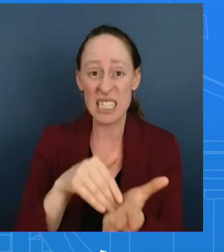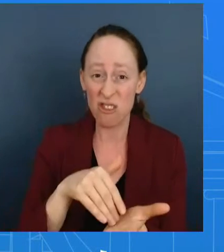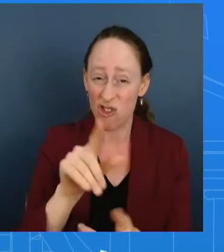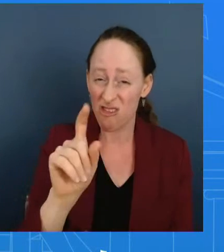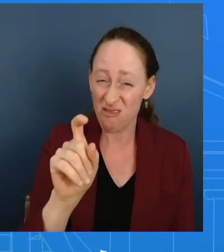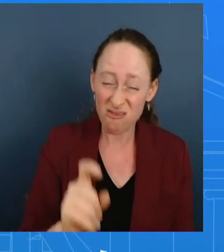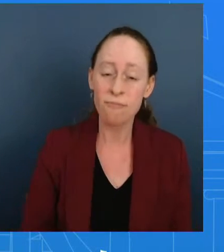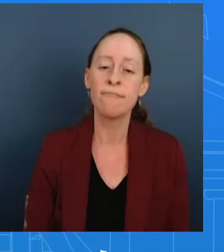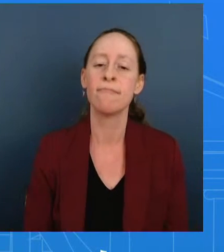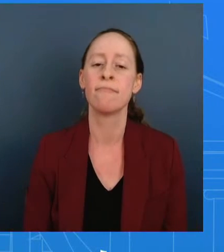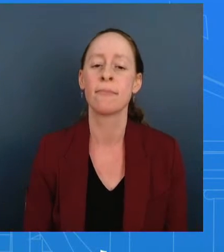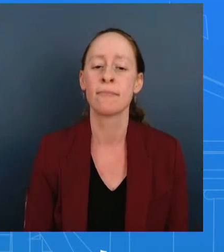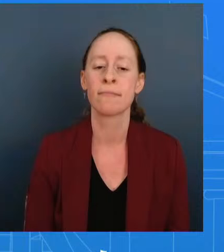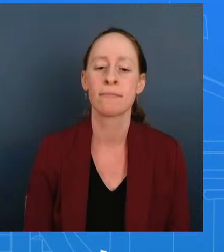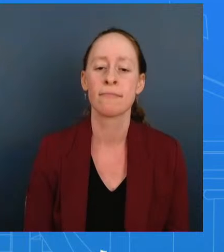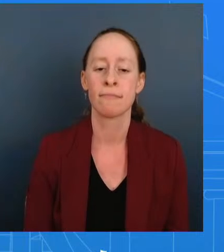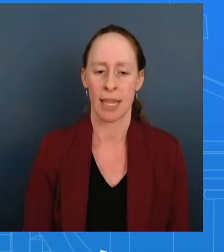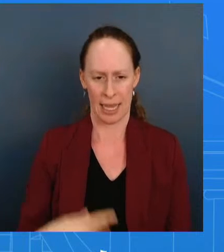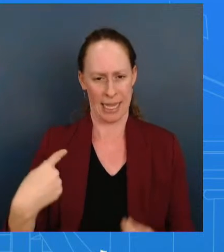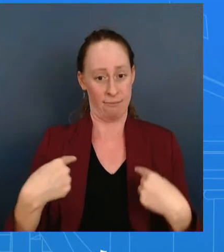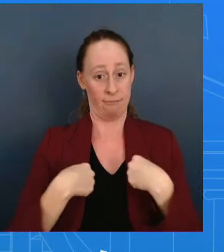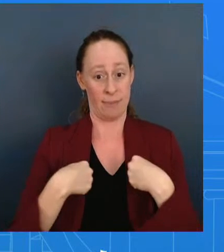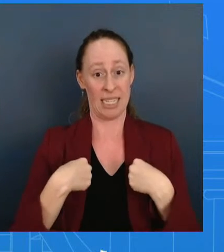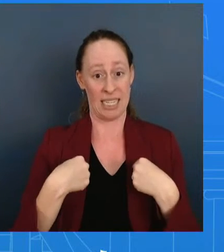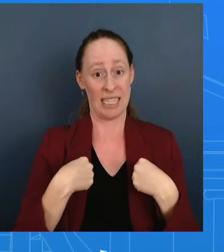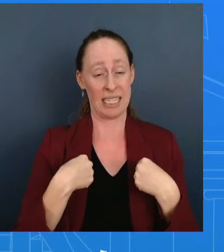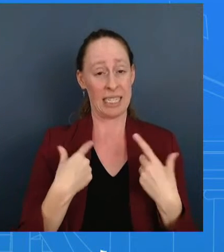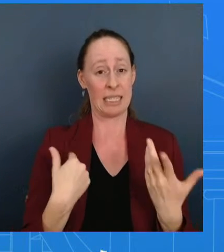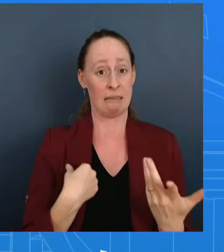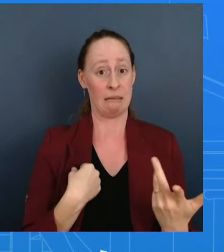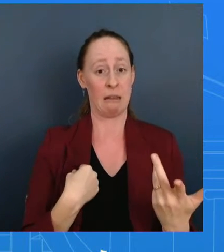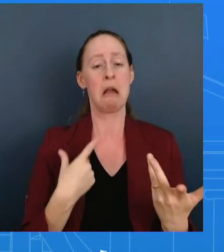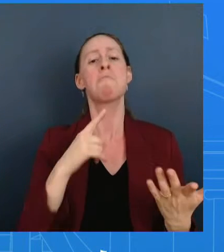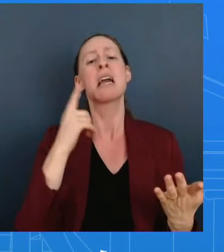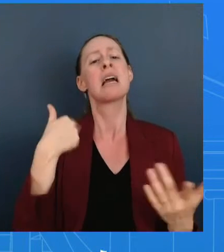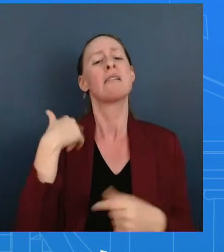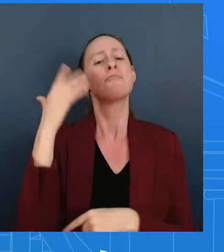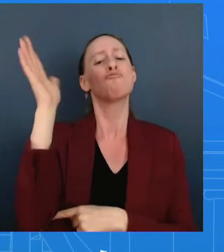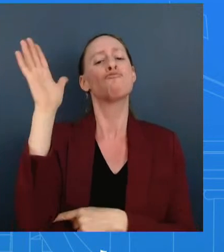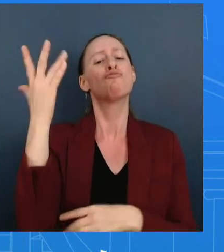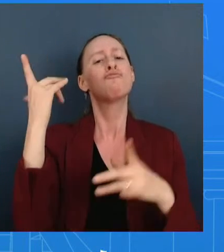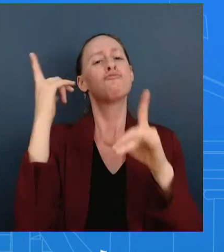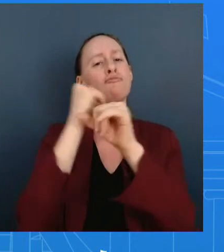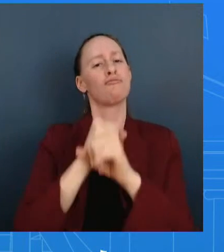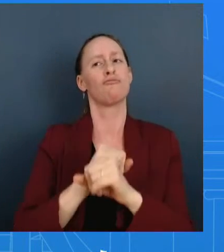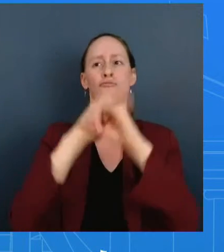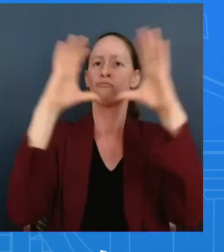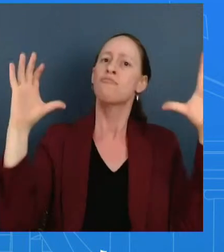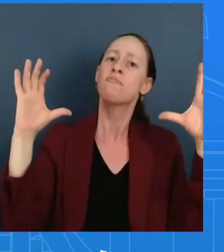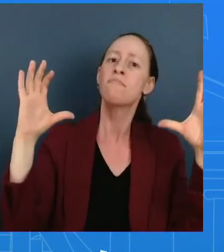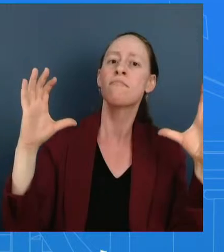was just to kind of give you the laydown of the -- of the -- the summit ahead and not to get too far ahead of the leaders and the specific deliverables.